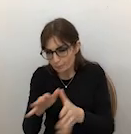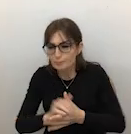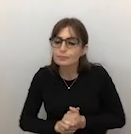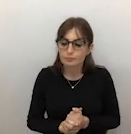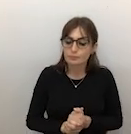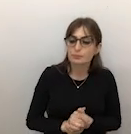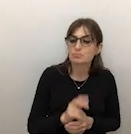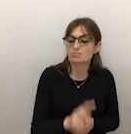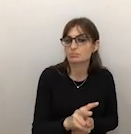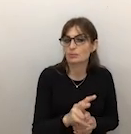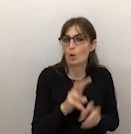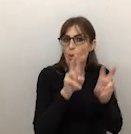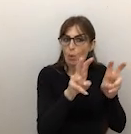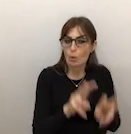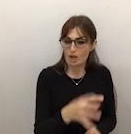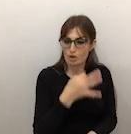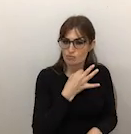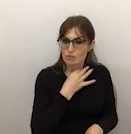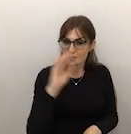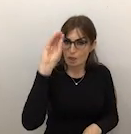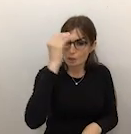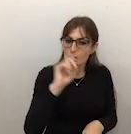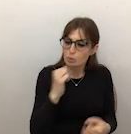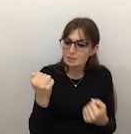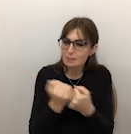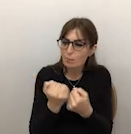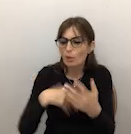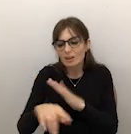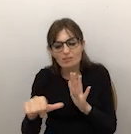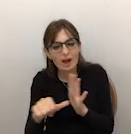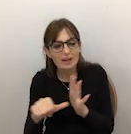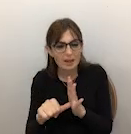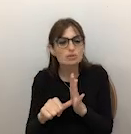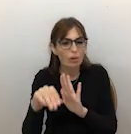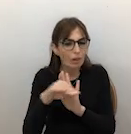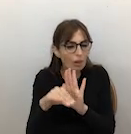Audit and risk committees are commonly used by boards to support oversight on financial matters.